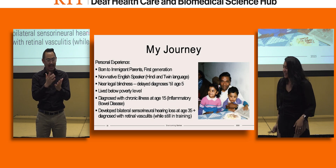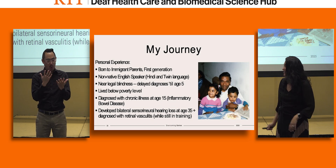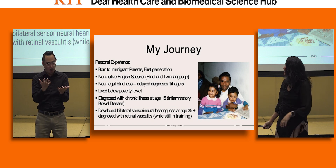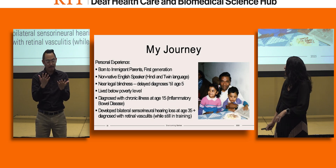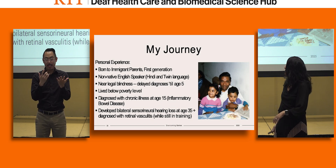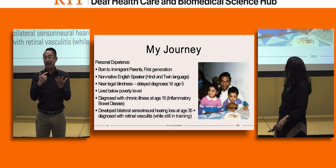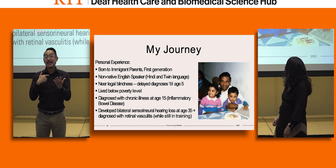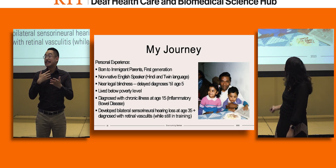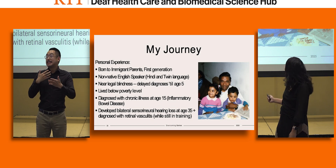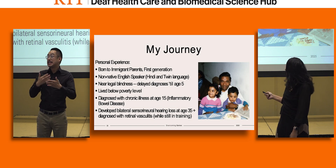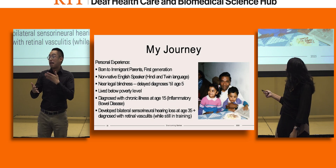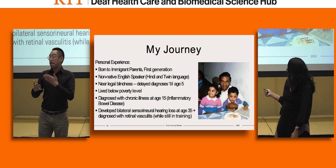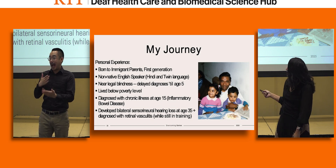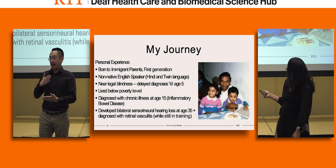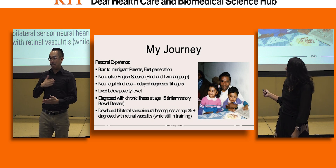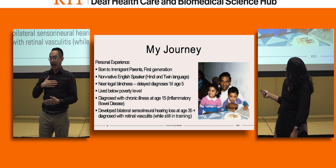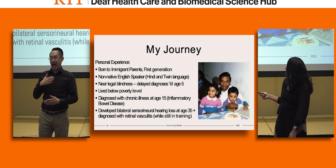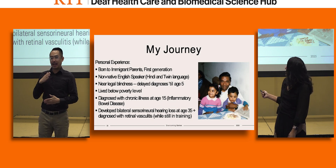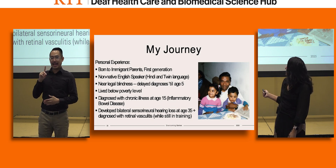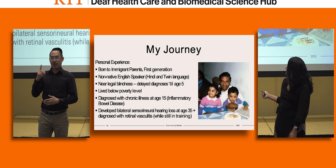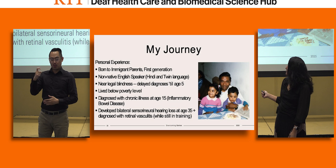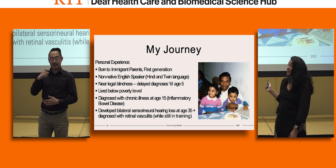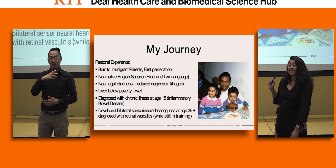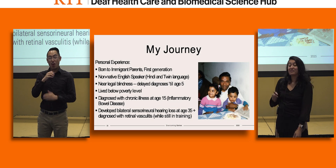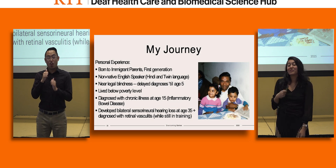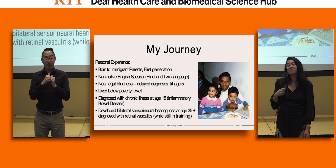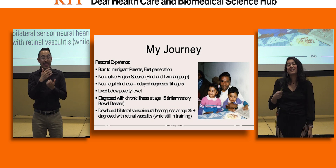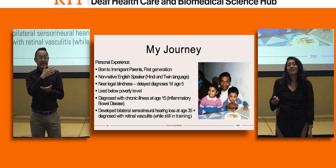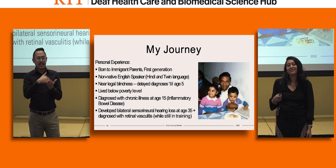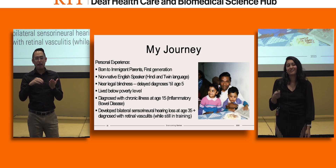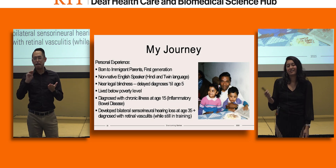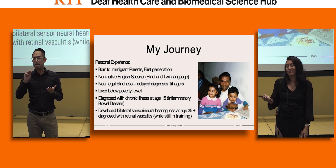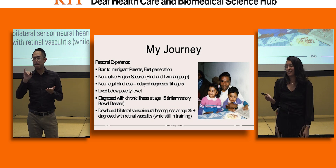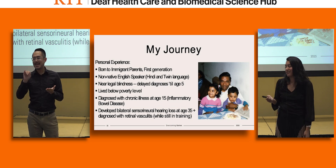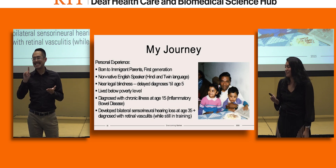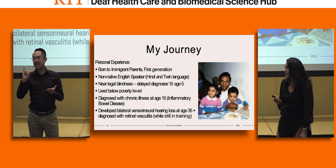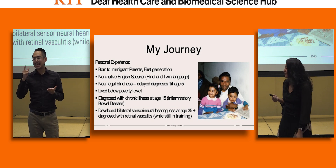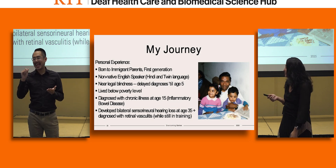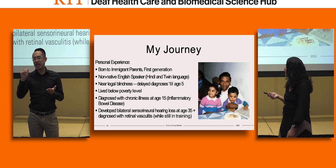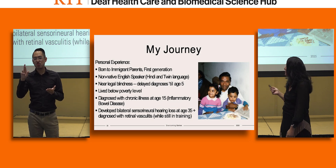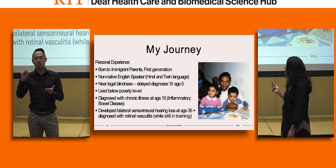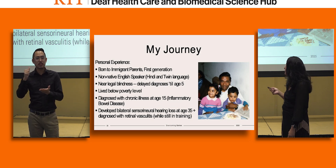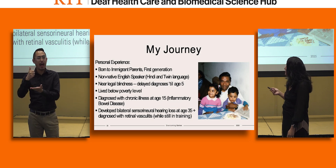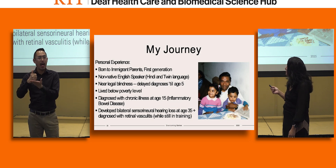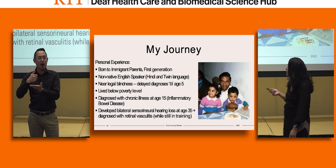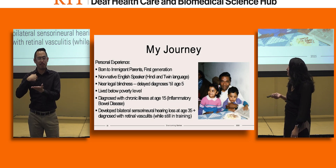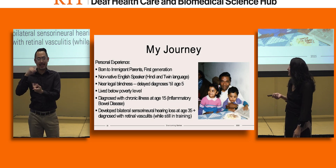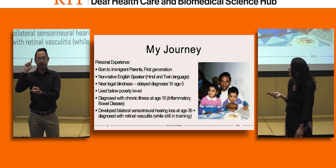And so, despite that, with some of the mitigators that I'll talk about as we move forward,